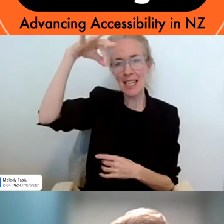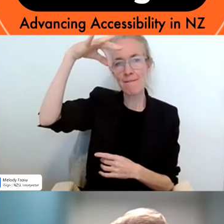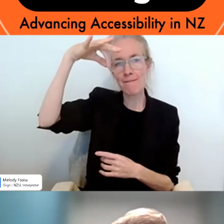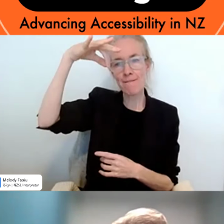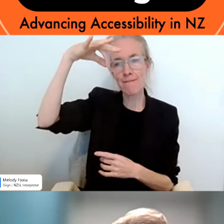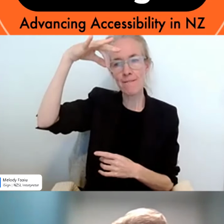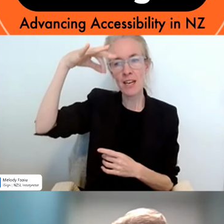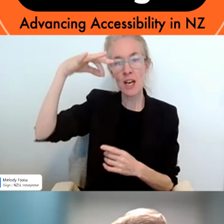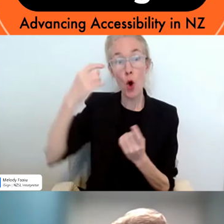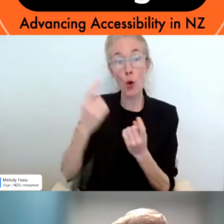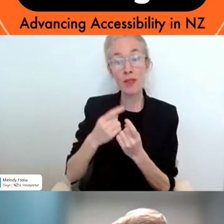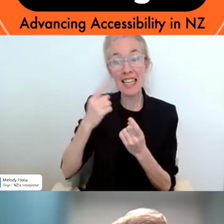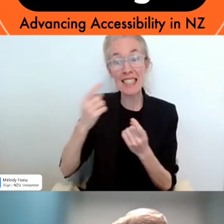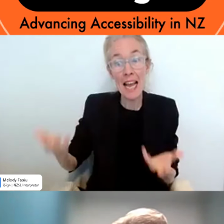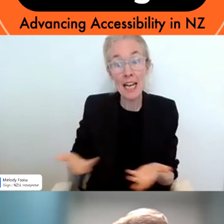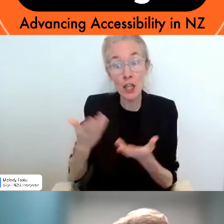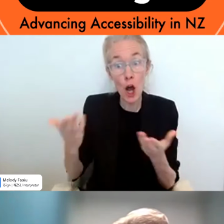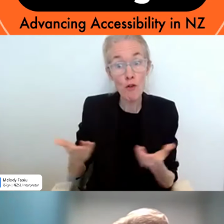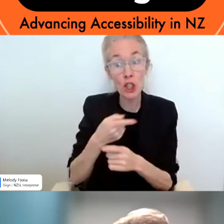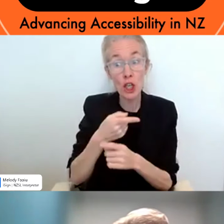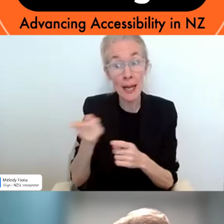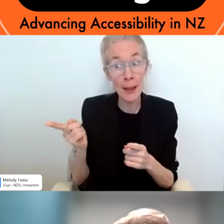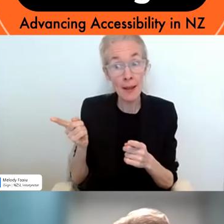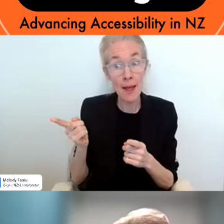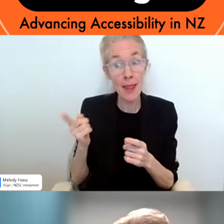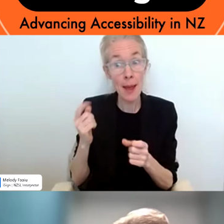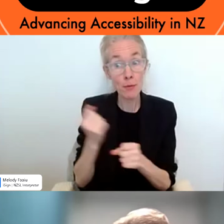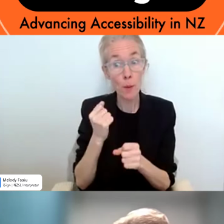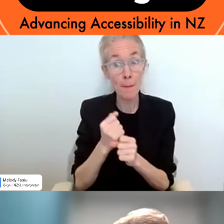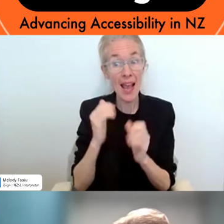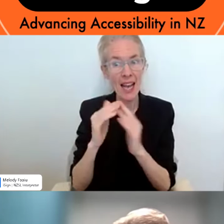to great housing outcomes in terms of choice for everyone, let alone